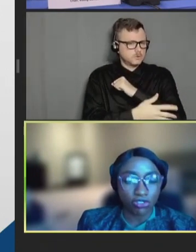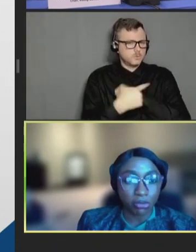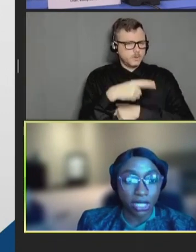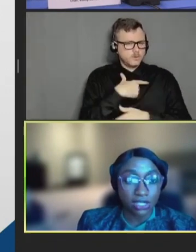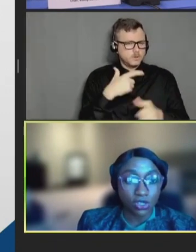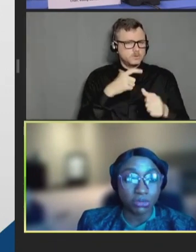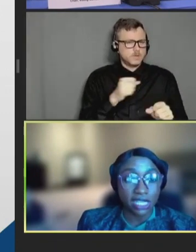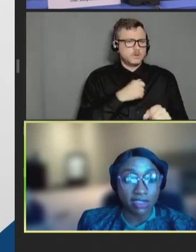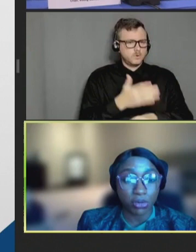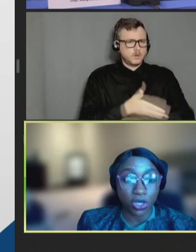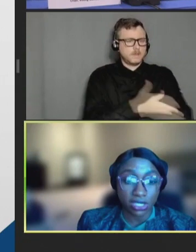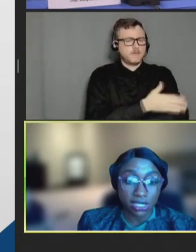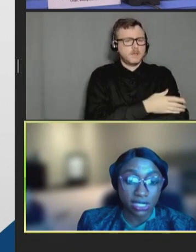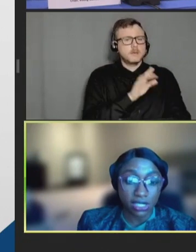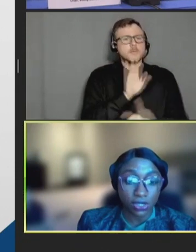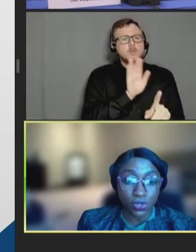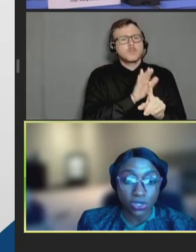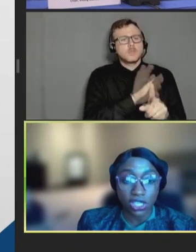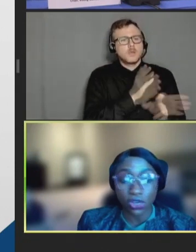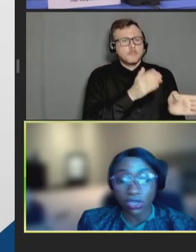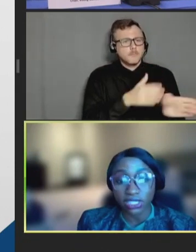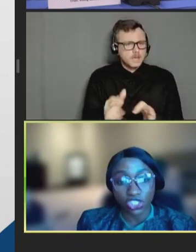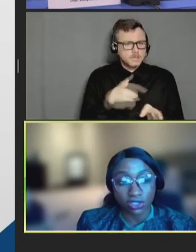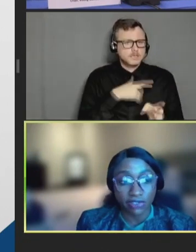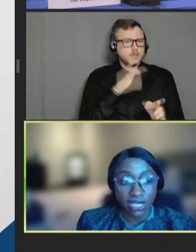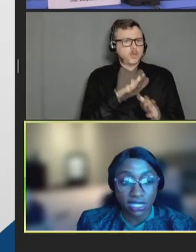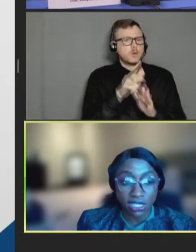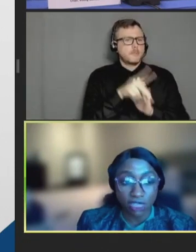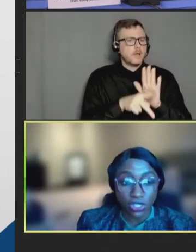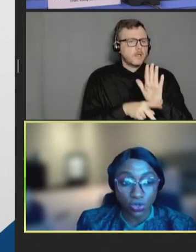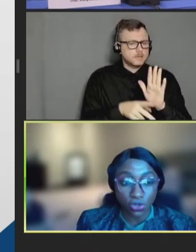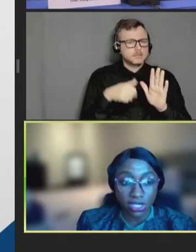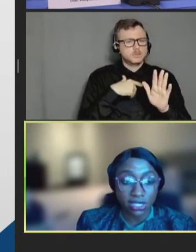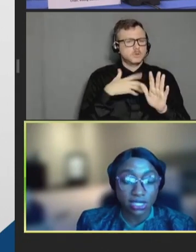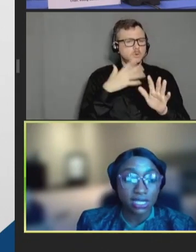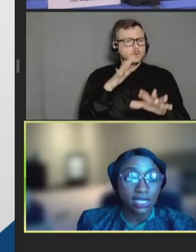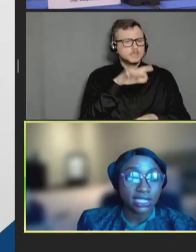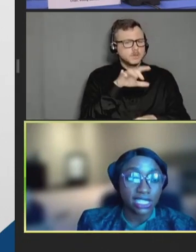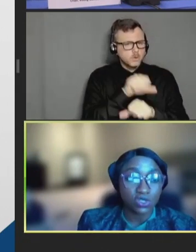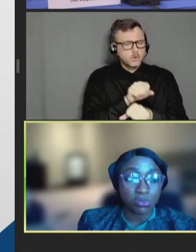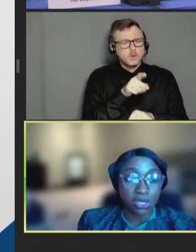recovery plans, update their policies, and also, secure additional vaccines and resources needed to